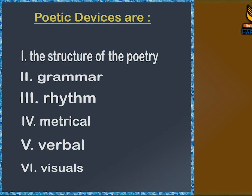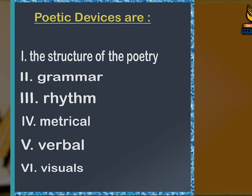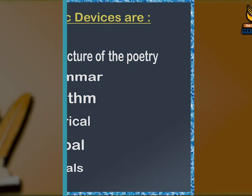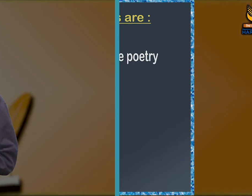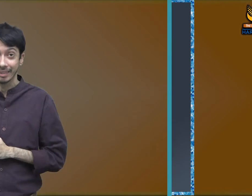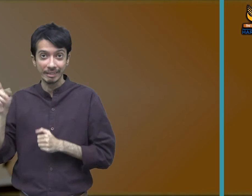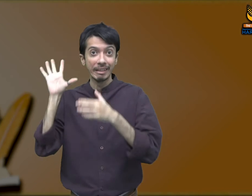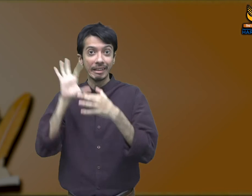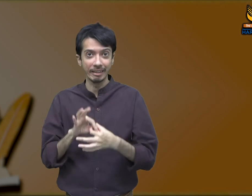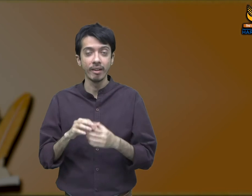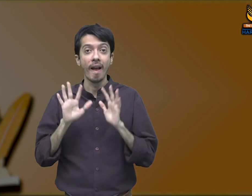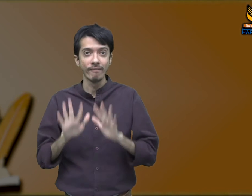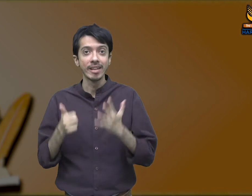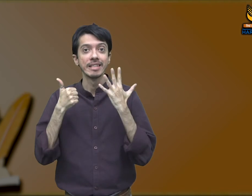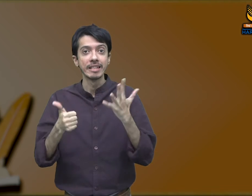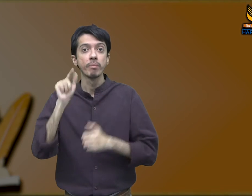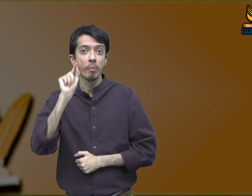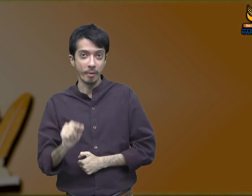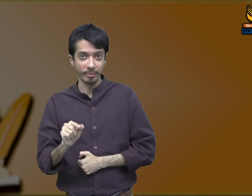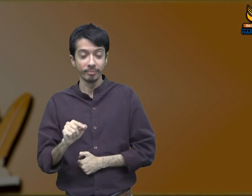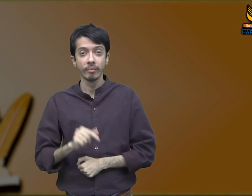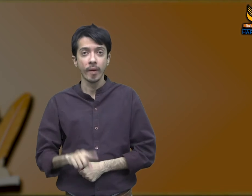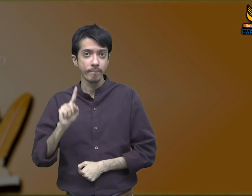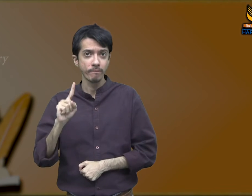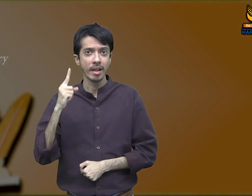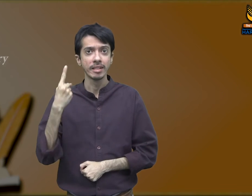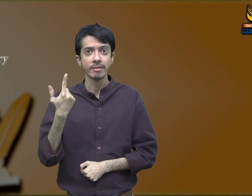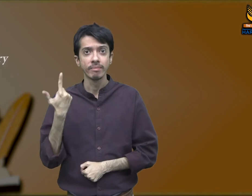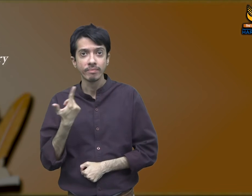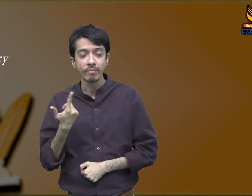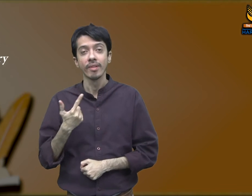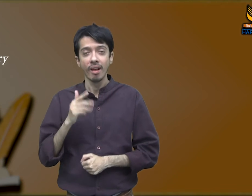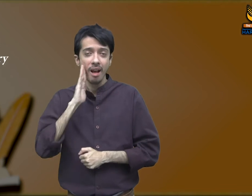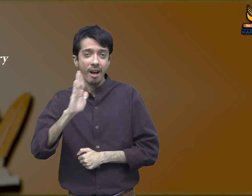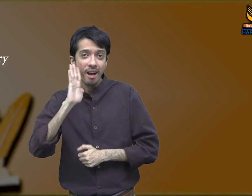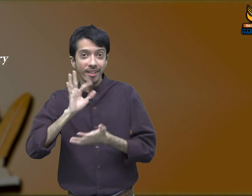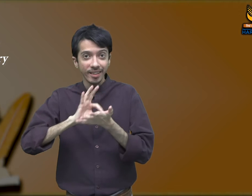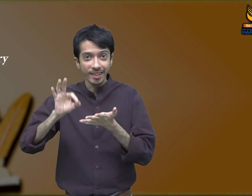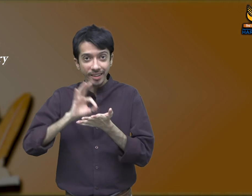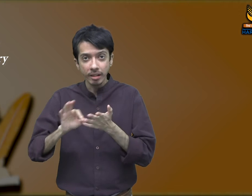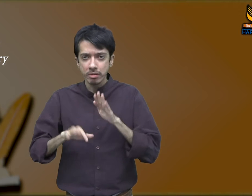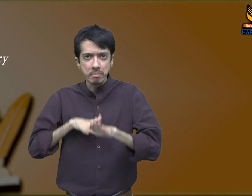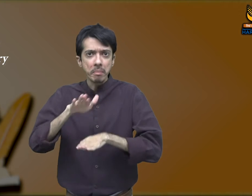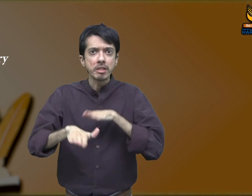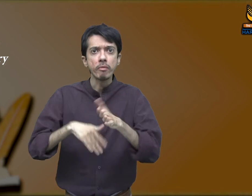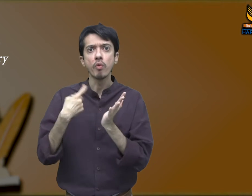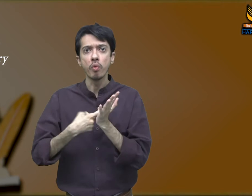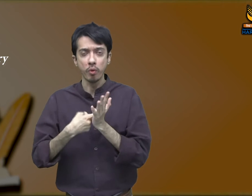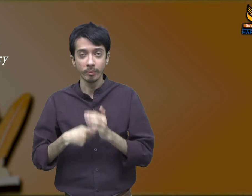These are called poetic devices. There are six poetic devices. First is the structure of the poetry.